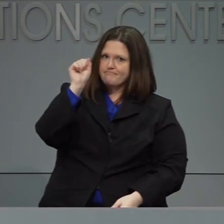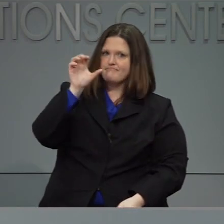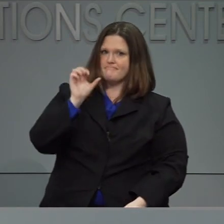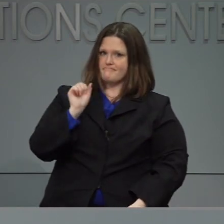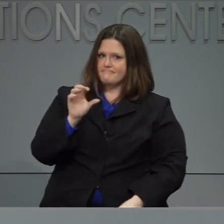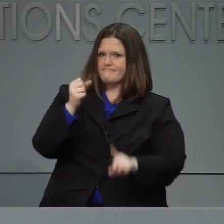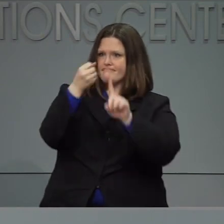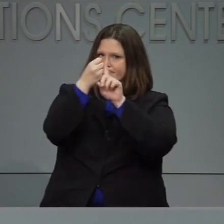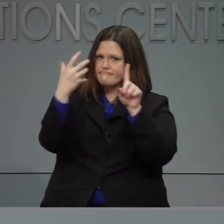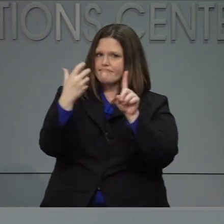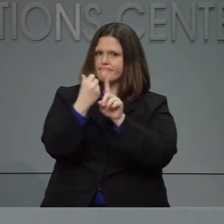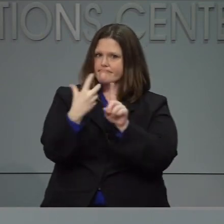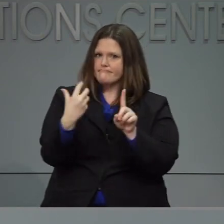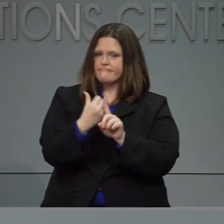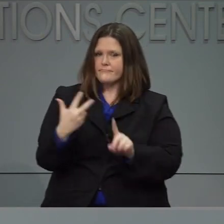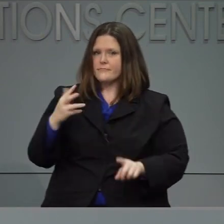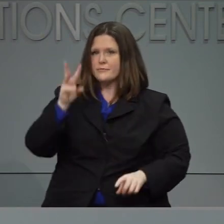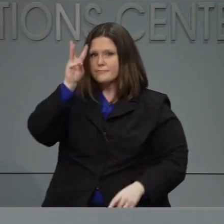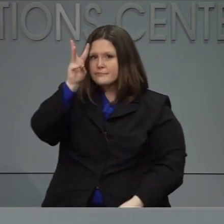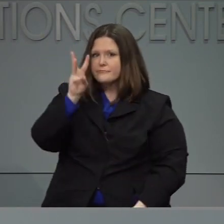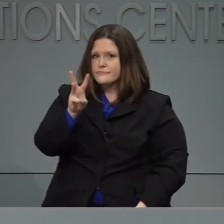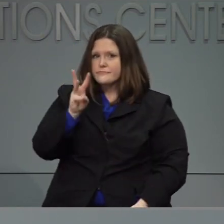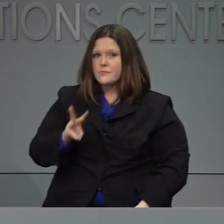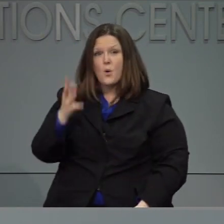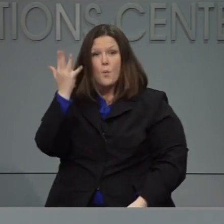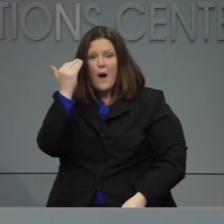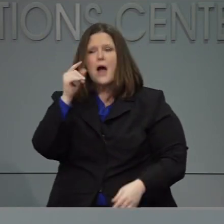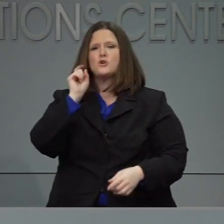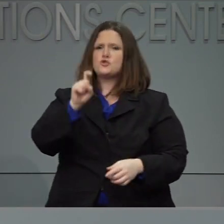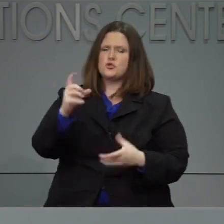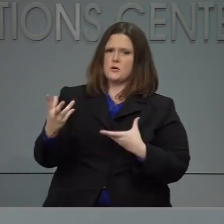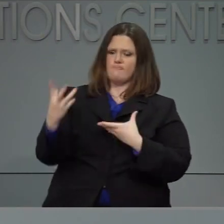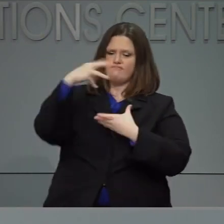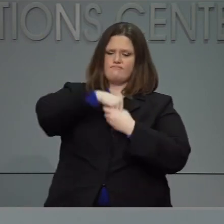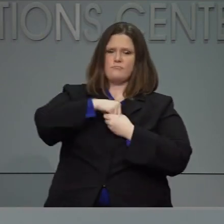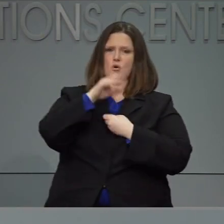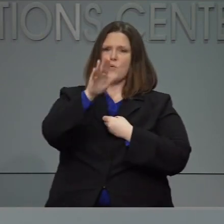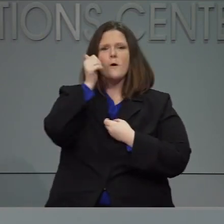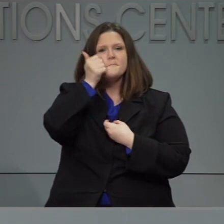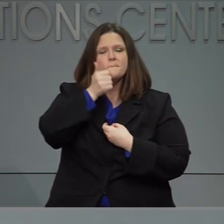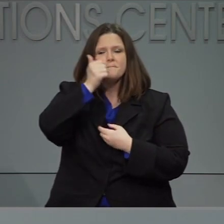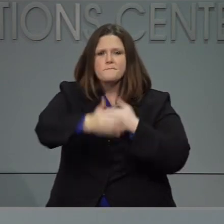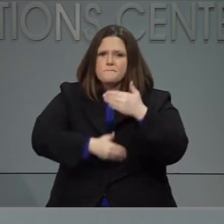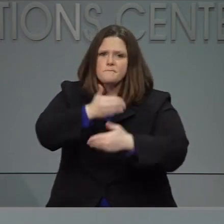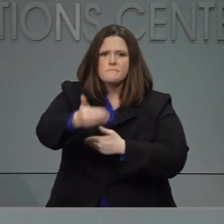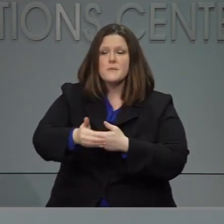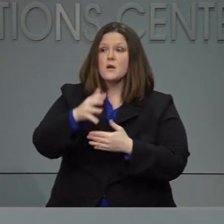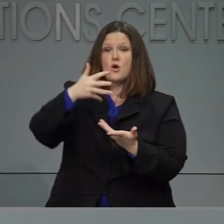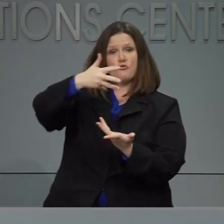ARE THE THINGS THAT REALLY NEED TO BE PART OF OF THE ACTIONS THAT EVERYONE IS TAKING AVOIDING CROWDS, AVOIDING